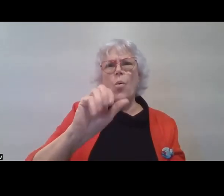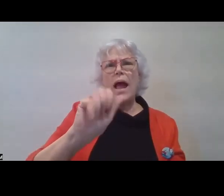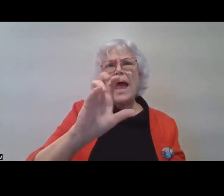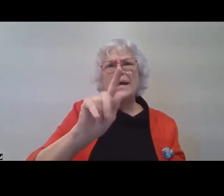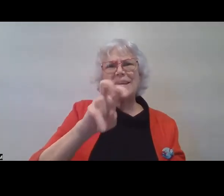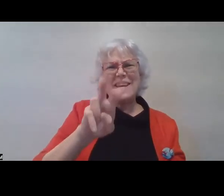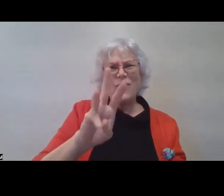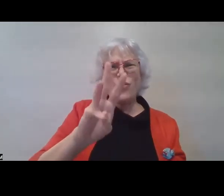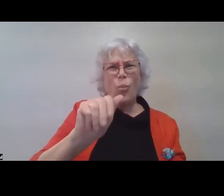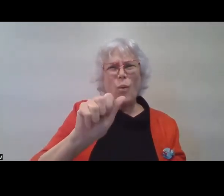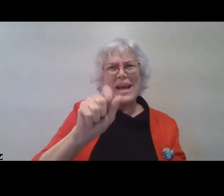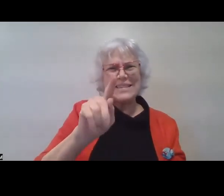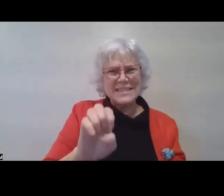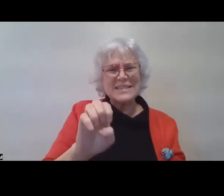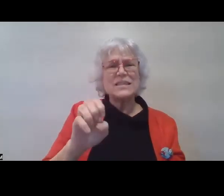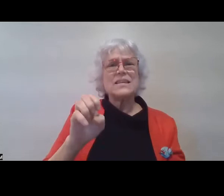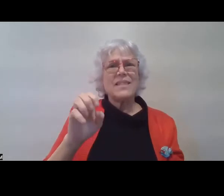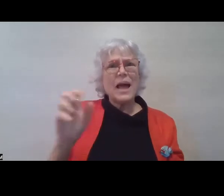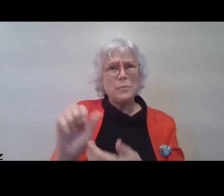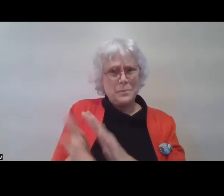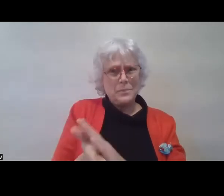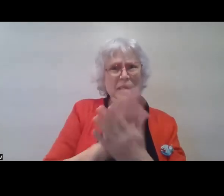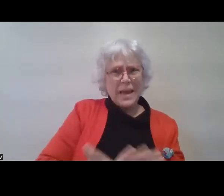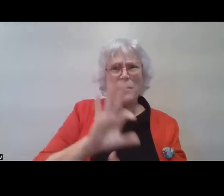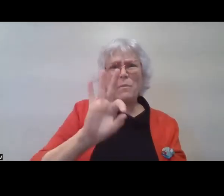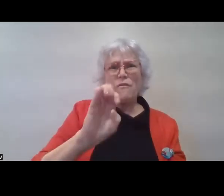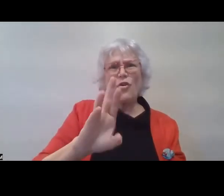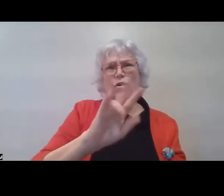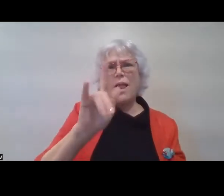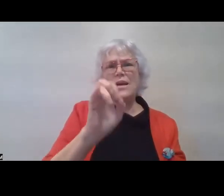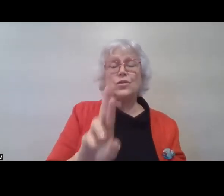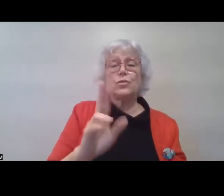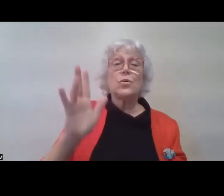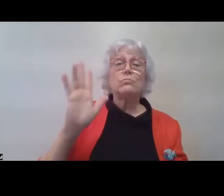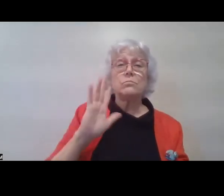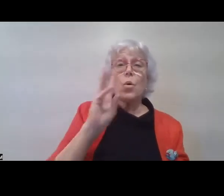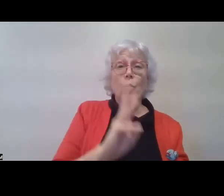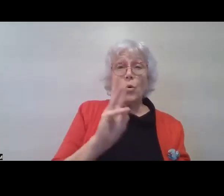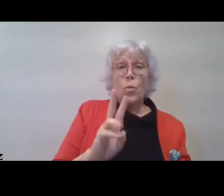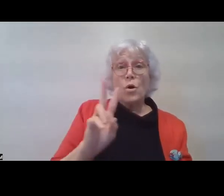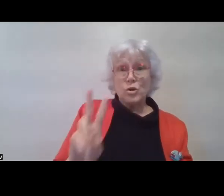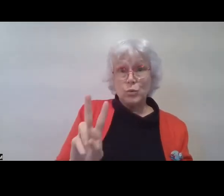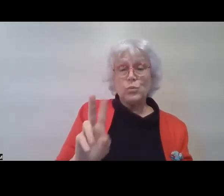So, I want to bring us back to World War II and Hiroshima, the red halo hill